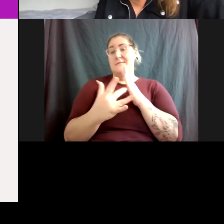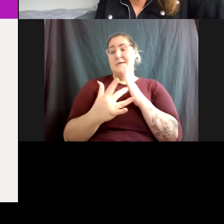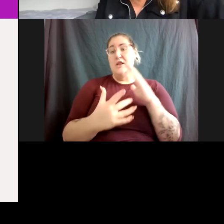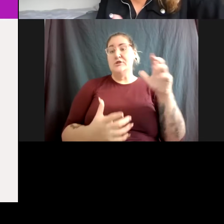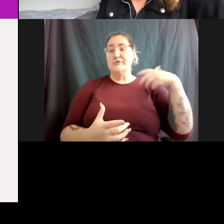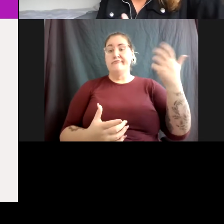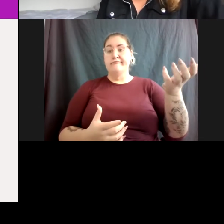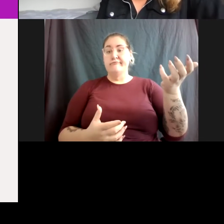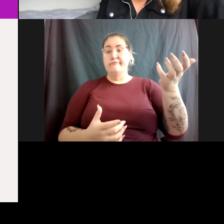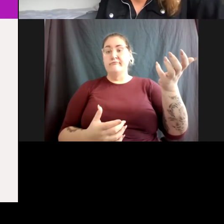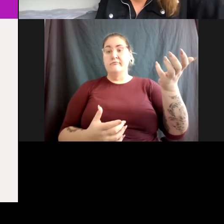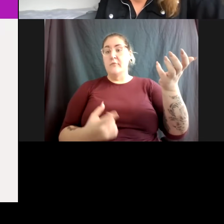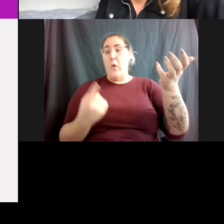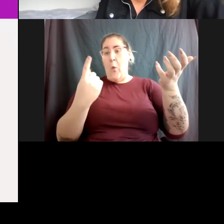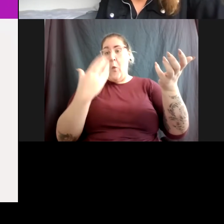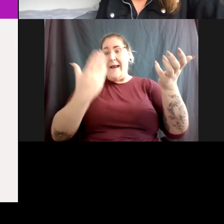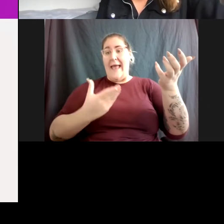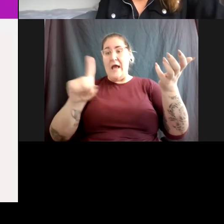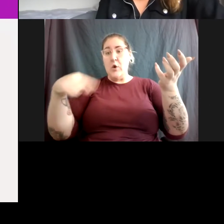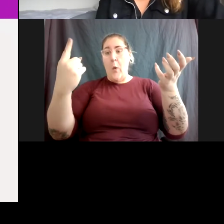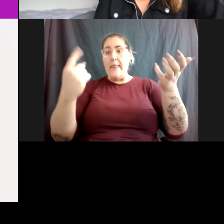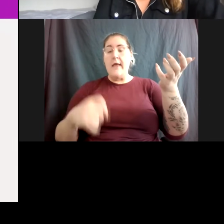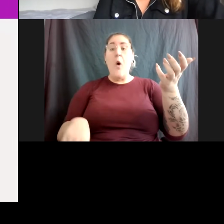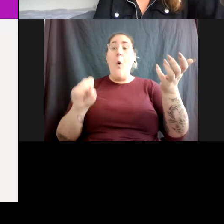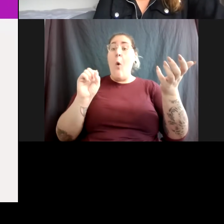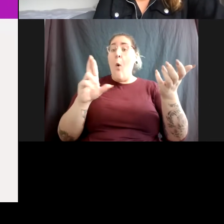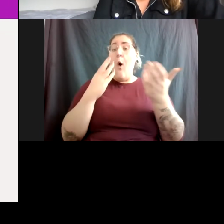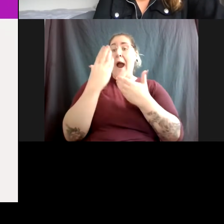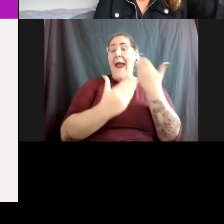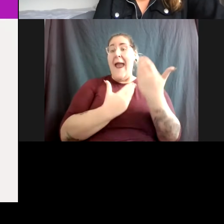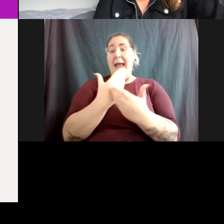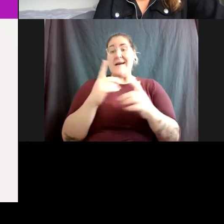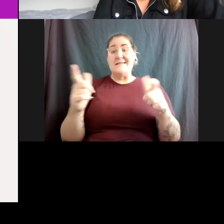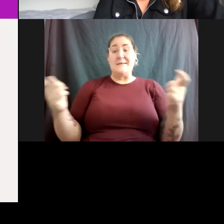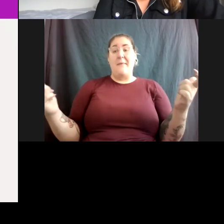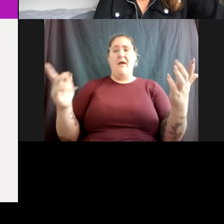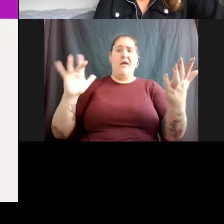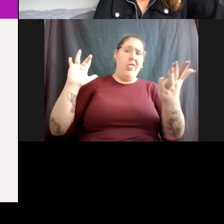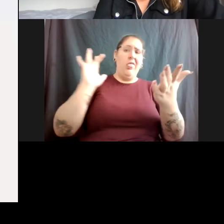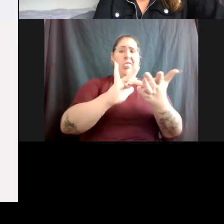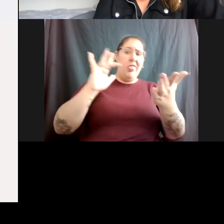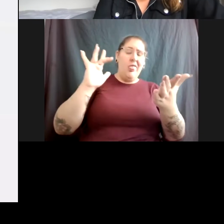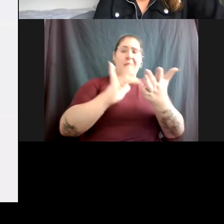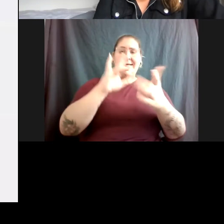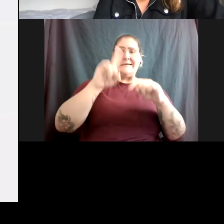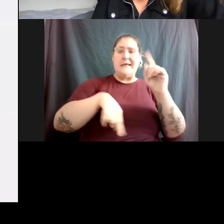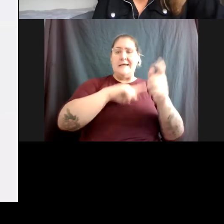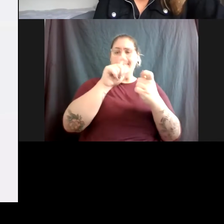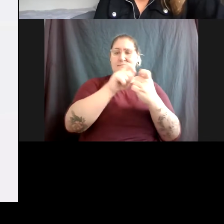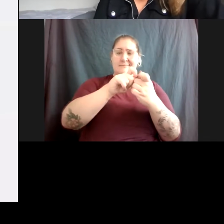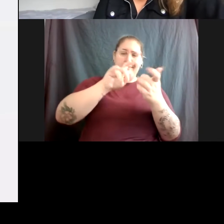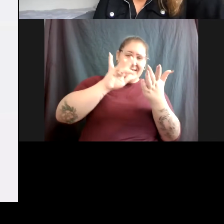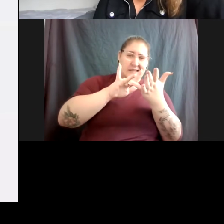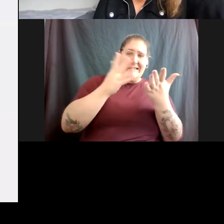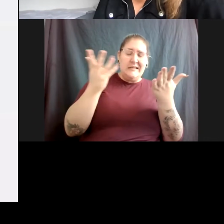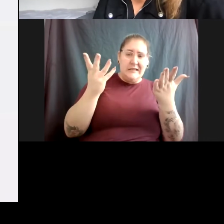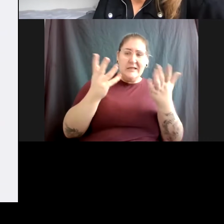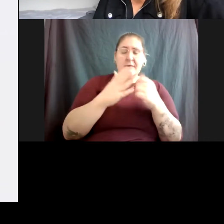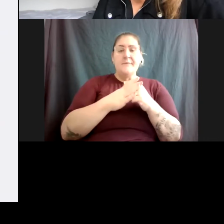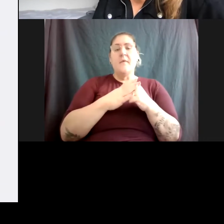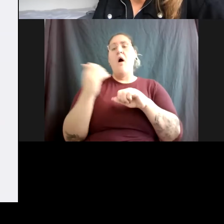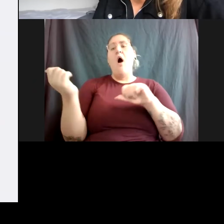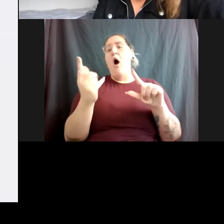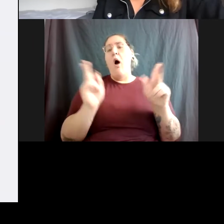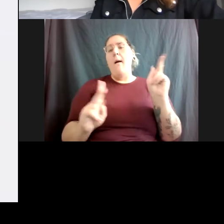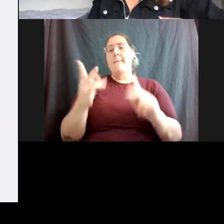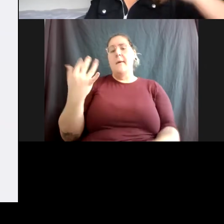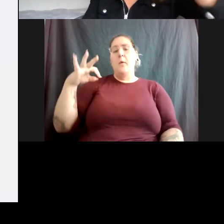hands, or larger fingers. all of those people will benefit. Content on hover. So, as a mouse